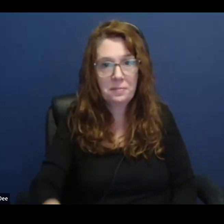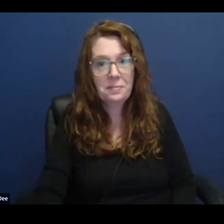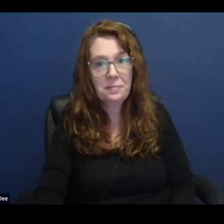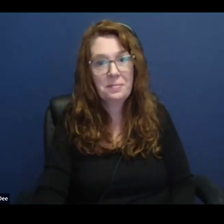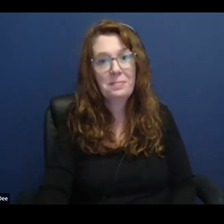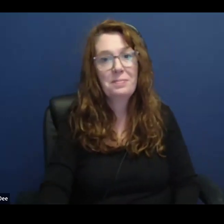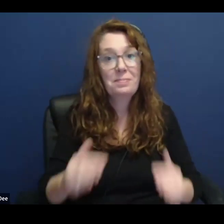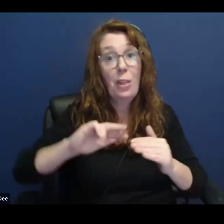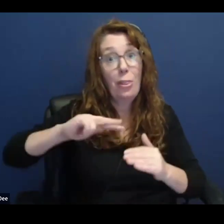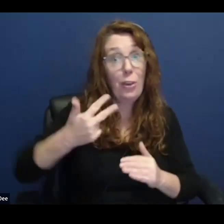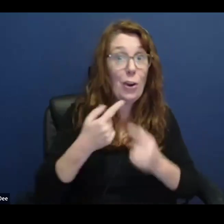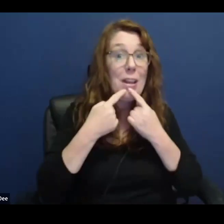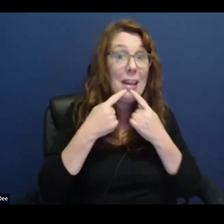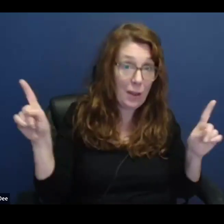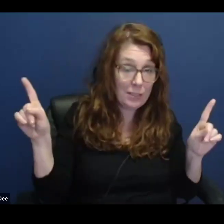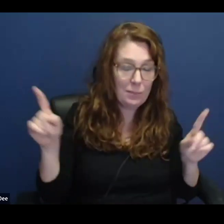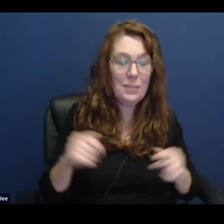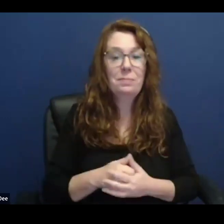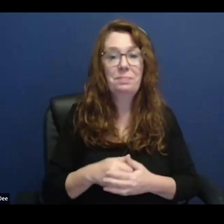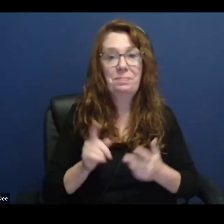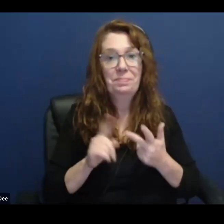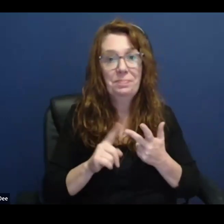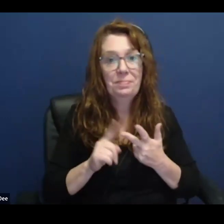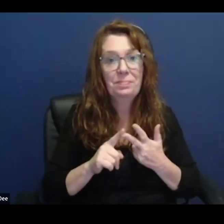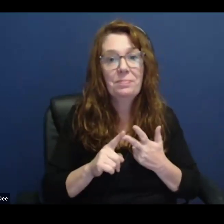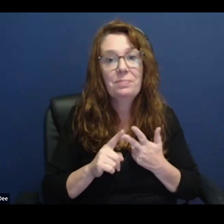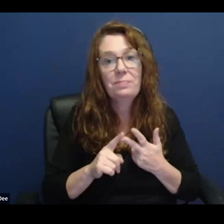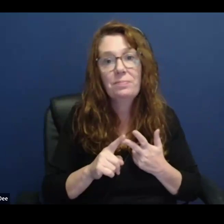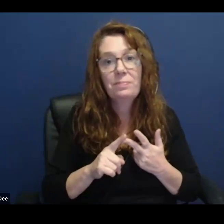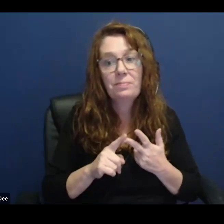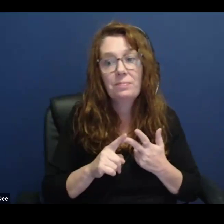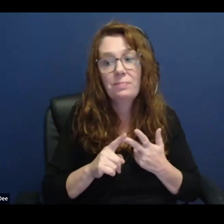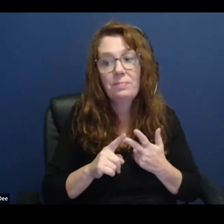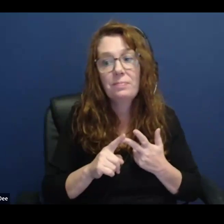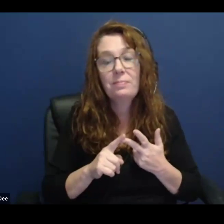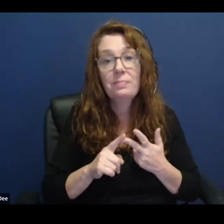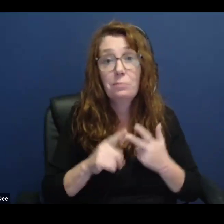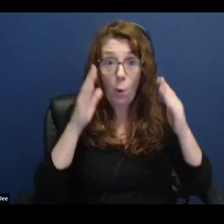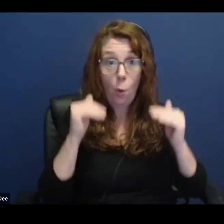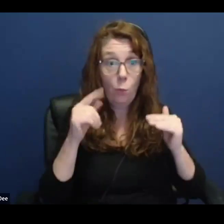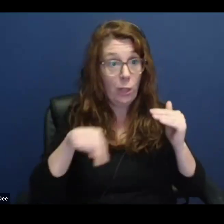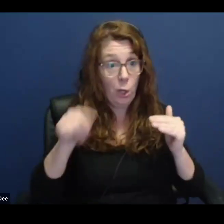The third announcement I have for you today um is that there as hopefully you are aware